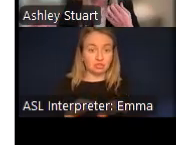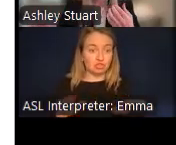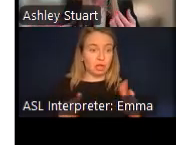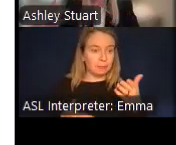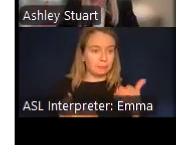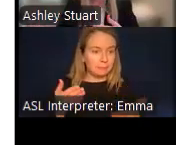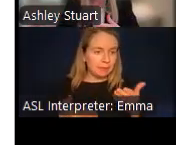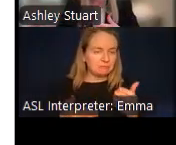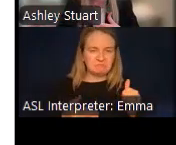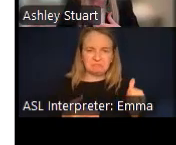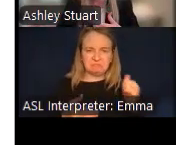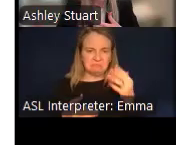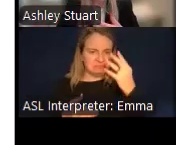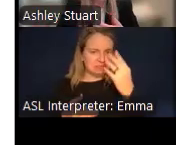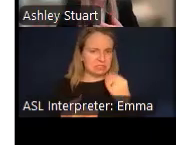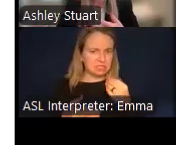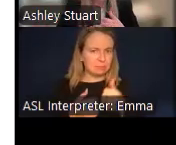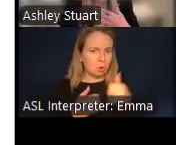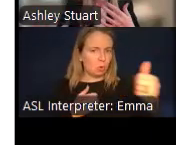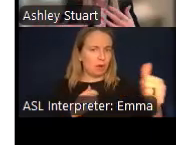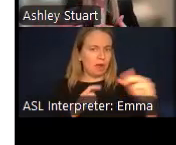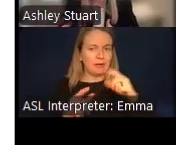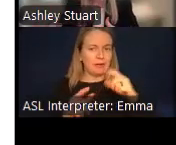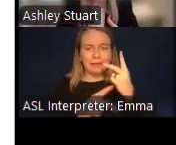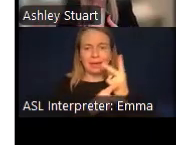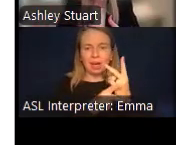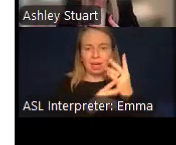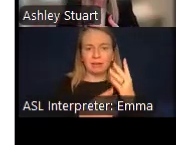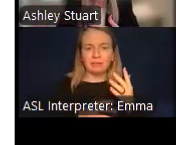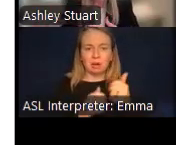refusing to sleep away from the caregiver or away from the home.